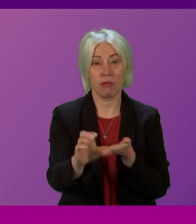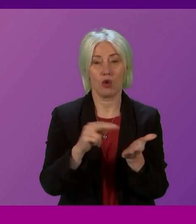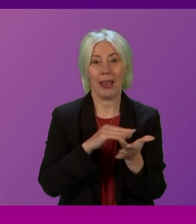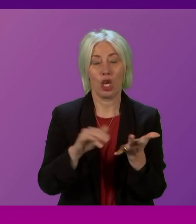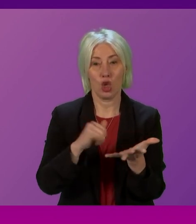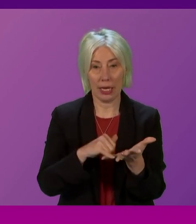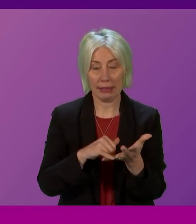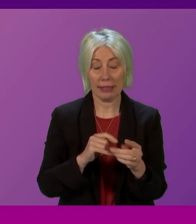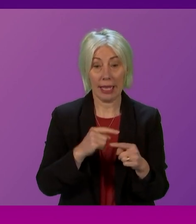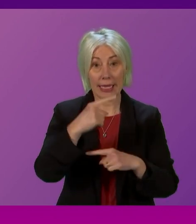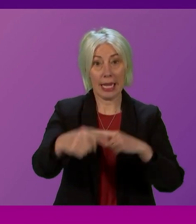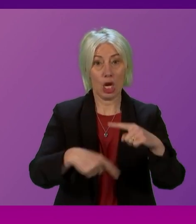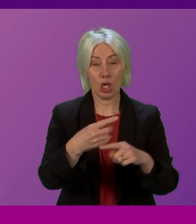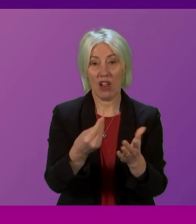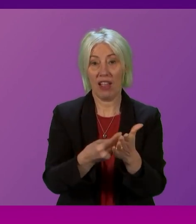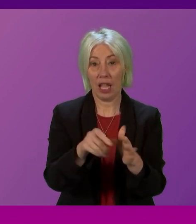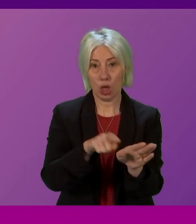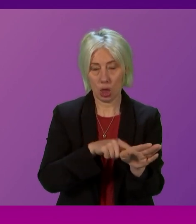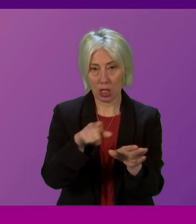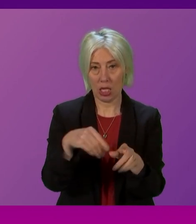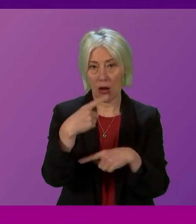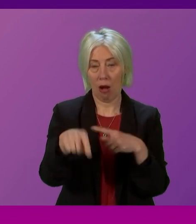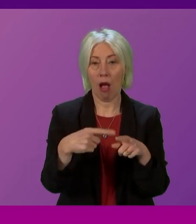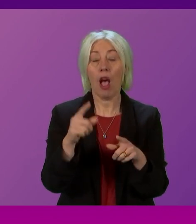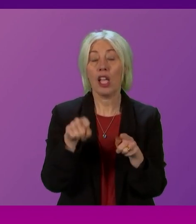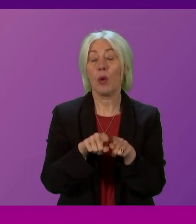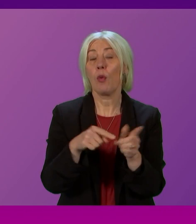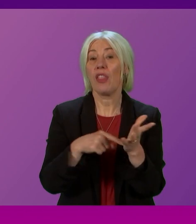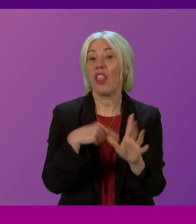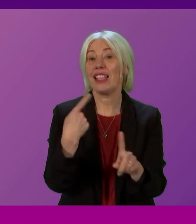In the next financial year, supported by the tax decisions that we are taking—asking